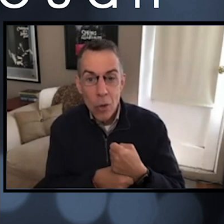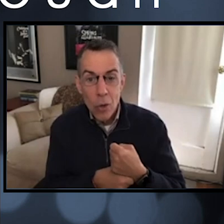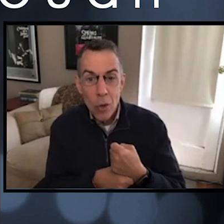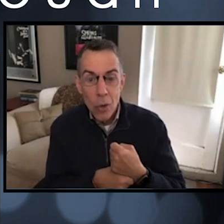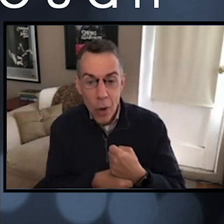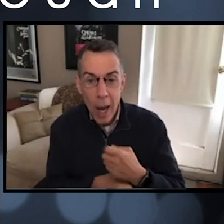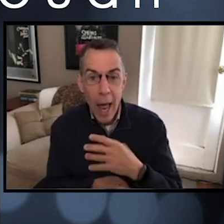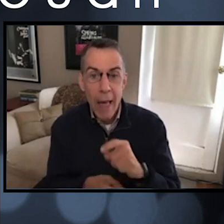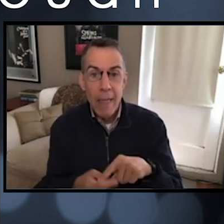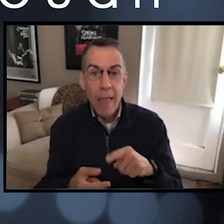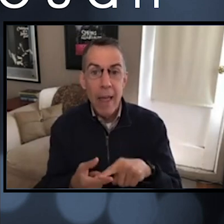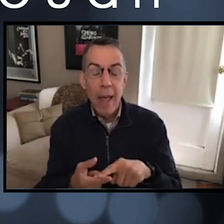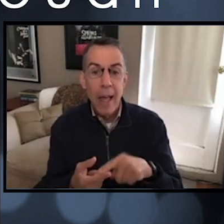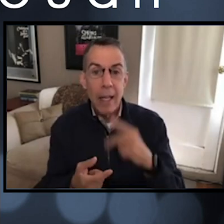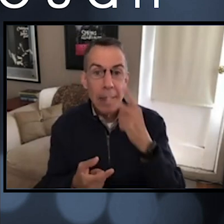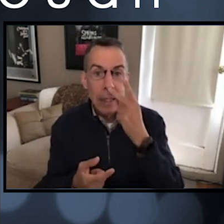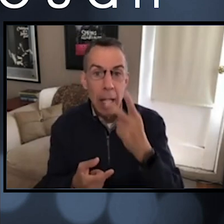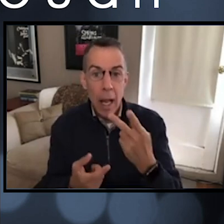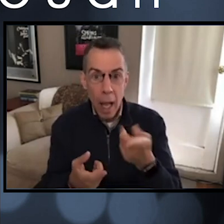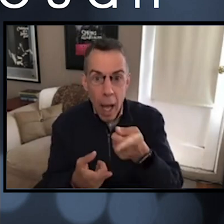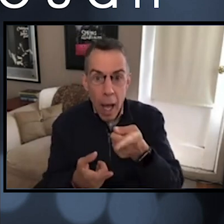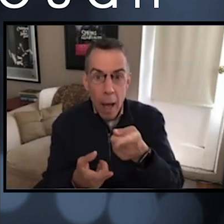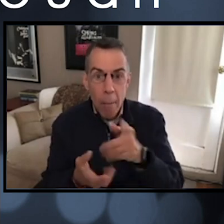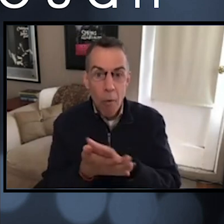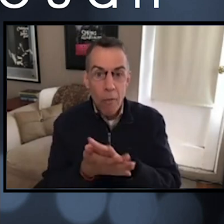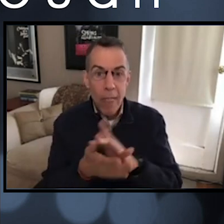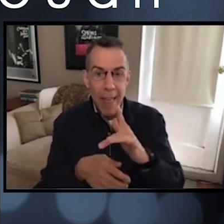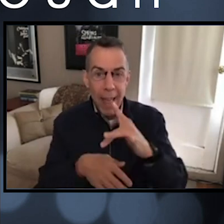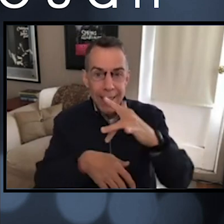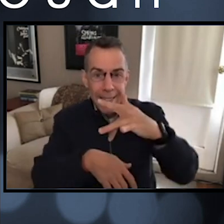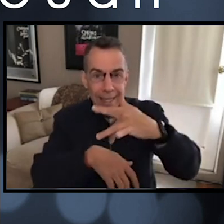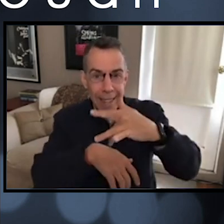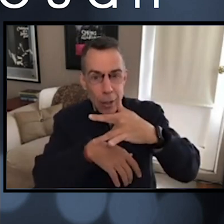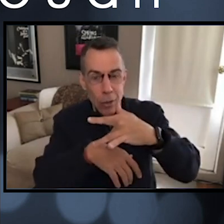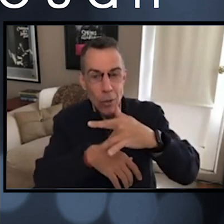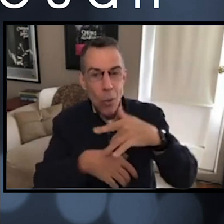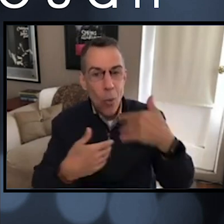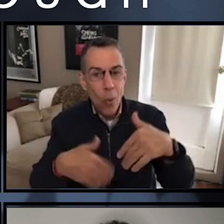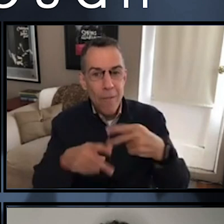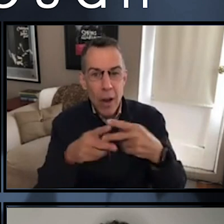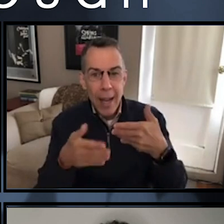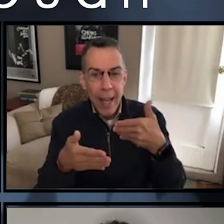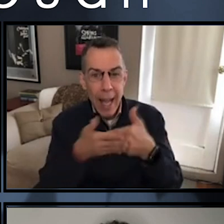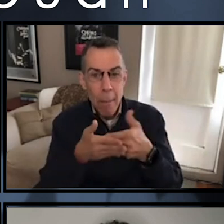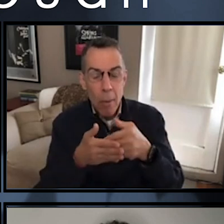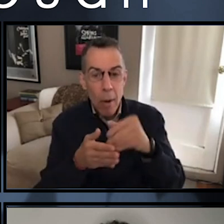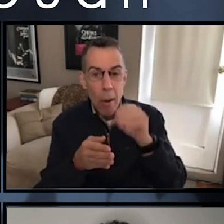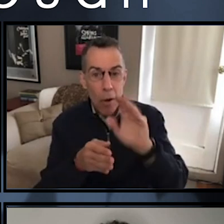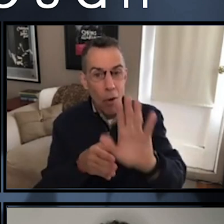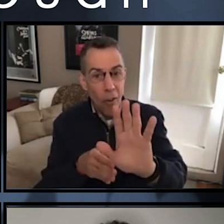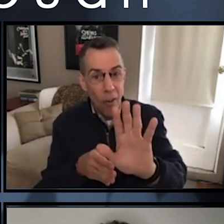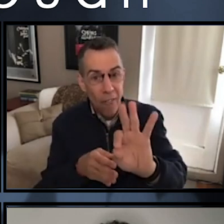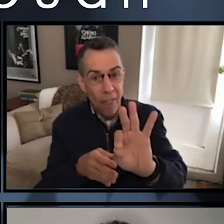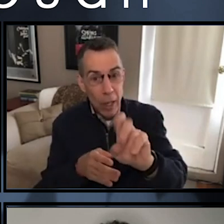then you look at how important it is to touch and connect with someone. The idea. It's very intimate to put your finger on someone else's palm and have